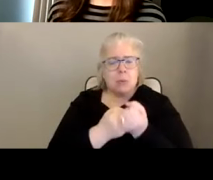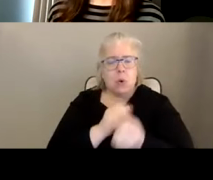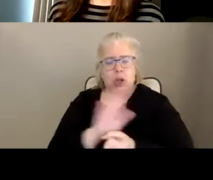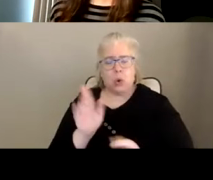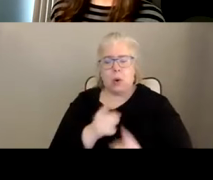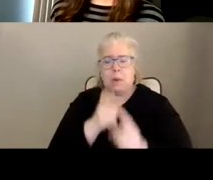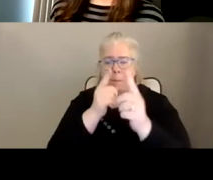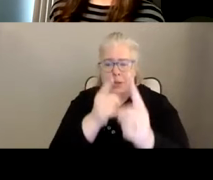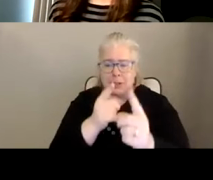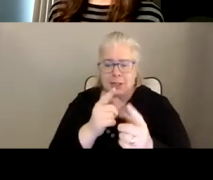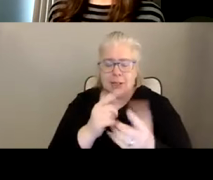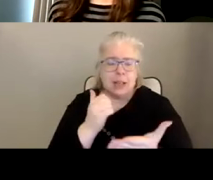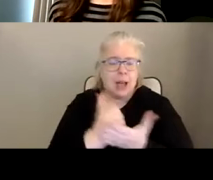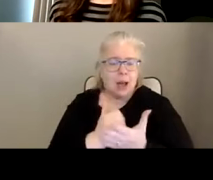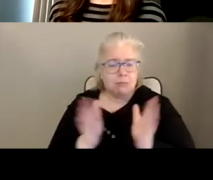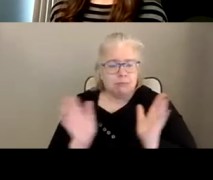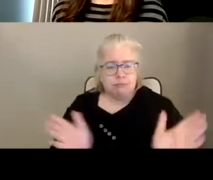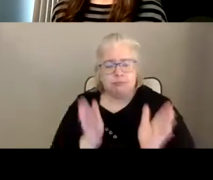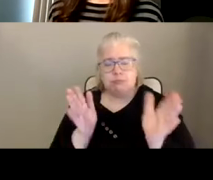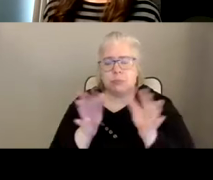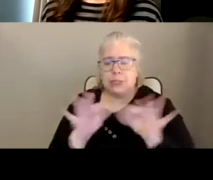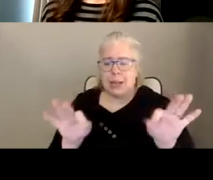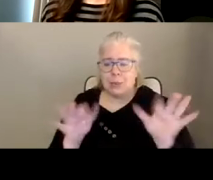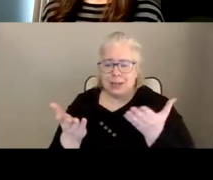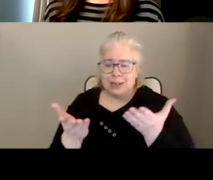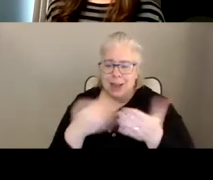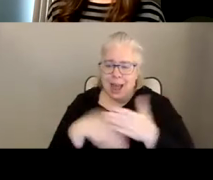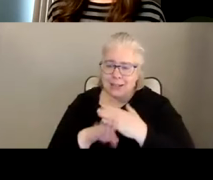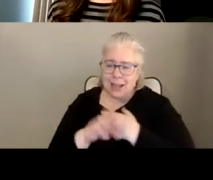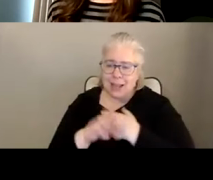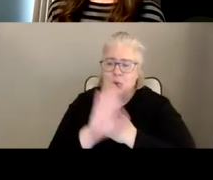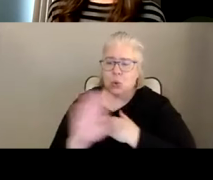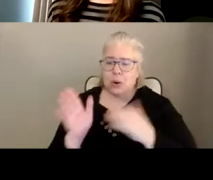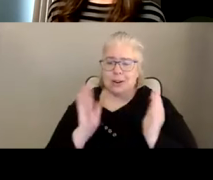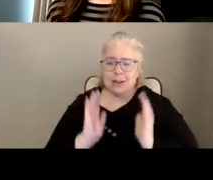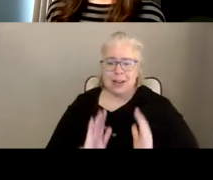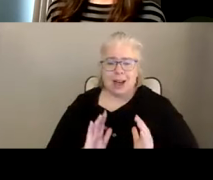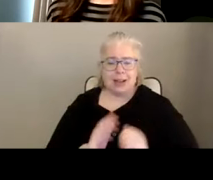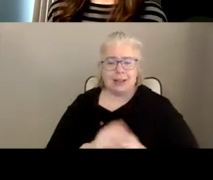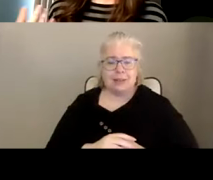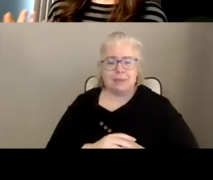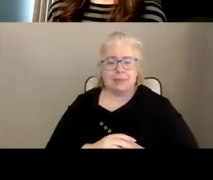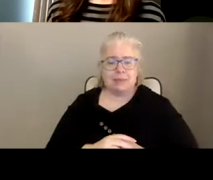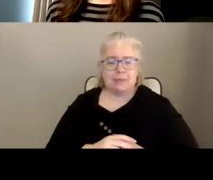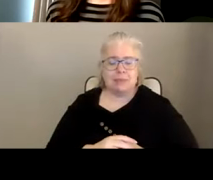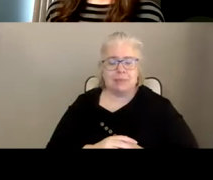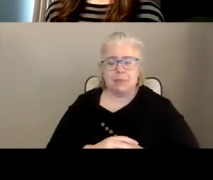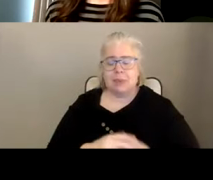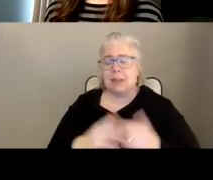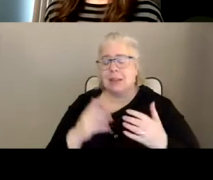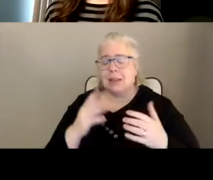and accessibility to your clients. There are a number of things you can look at from certification.